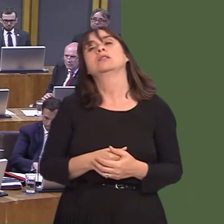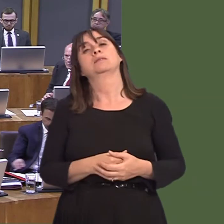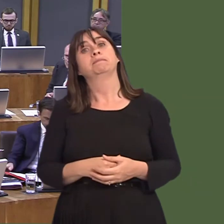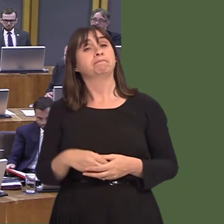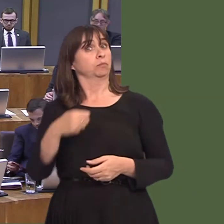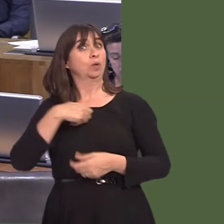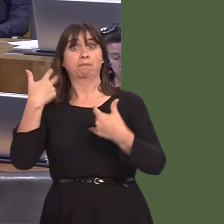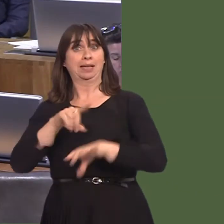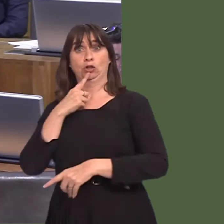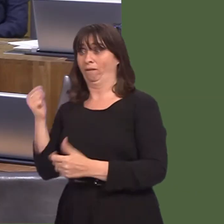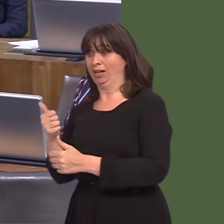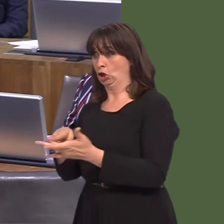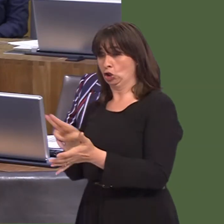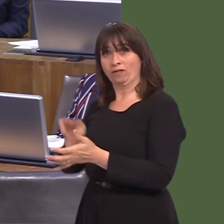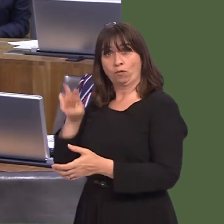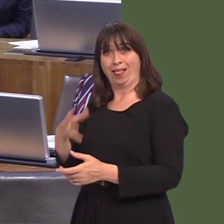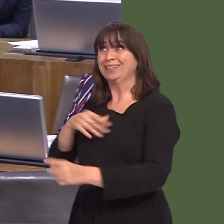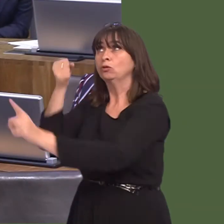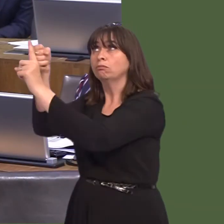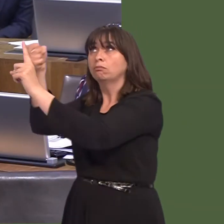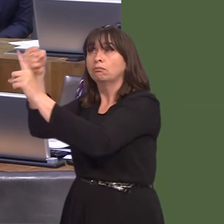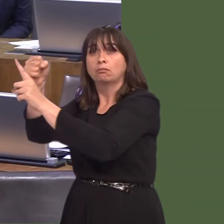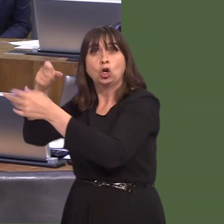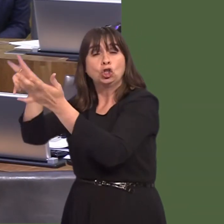We've written to the UK Government asking them to reconsider the damaging changes that